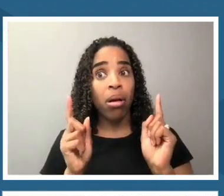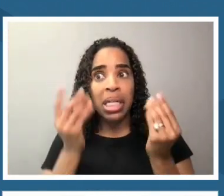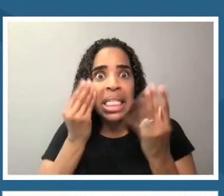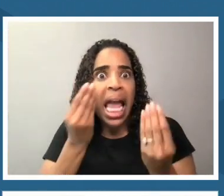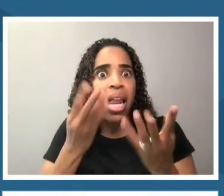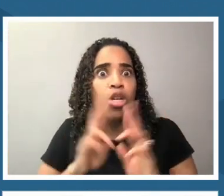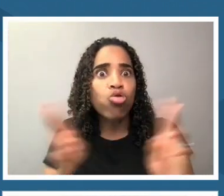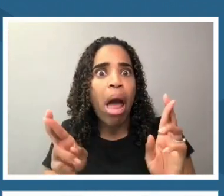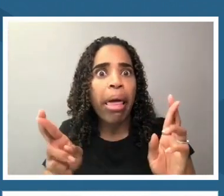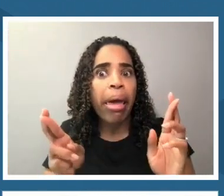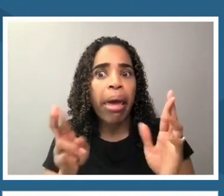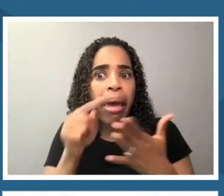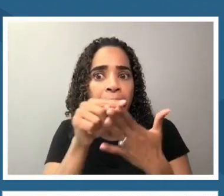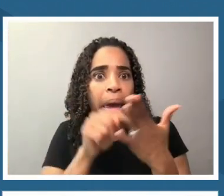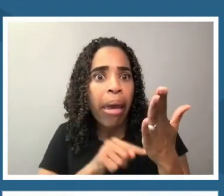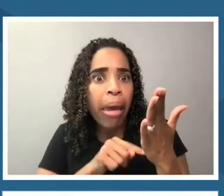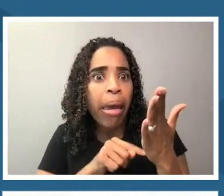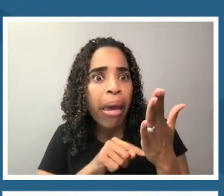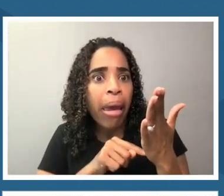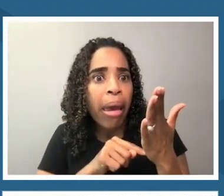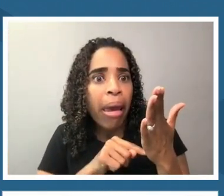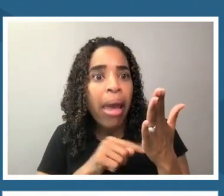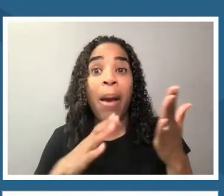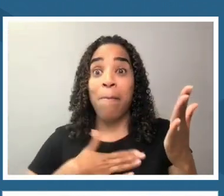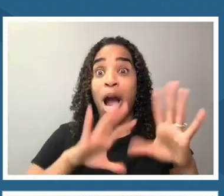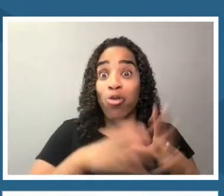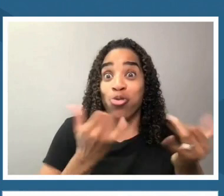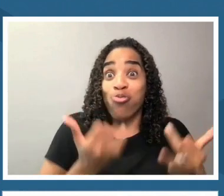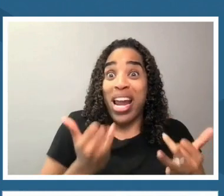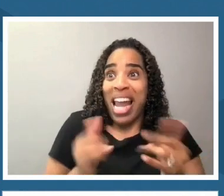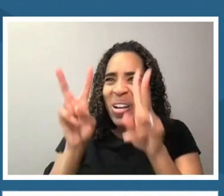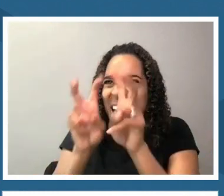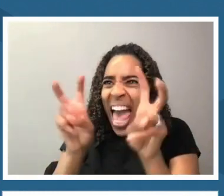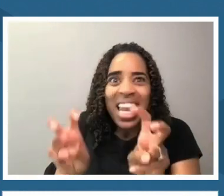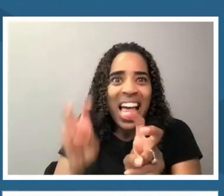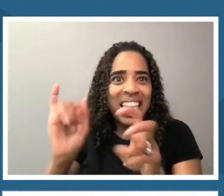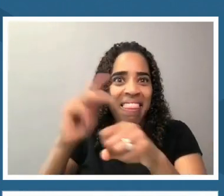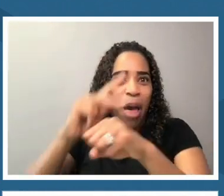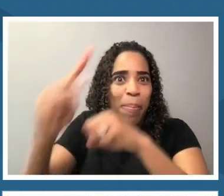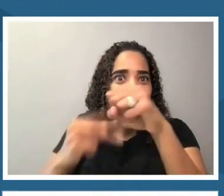speak my group is analyzing this data